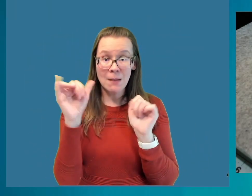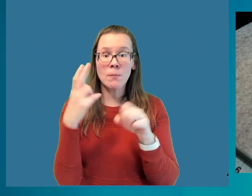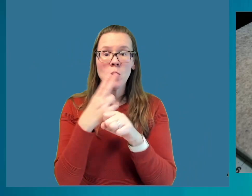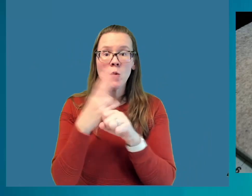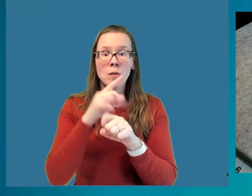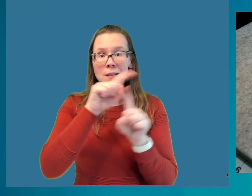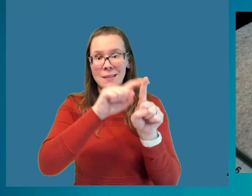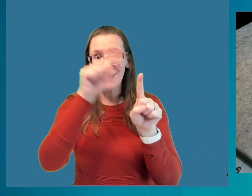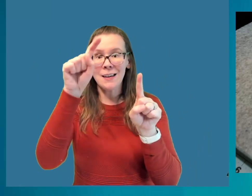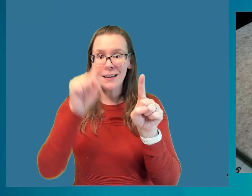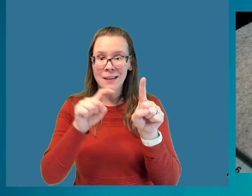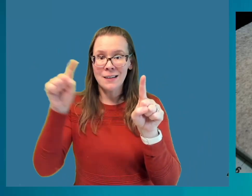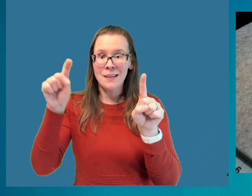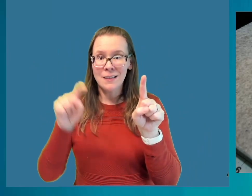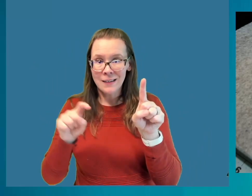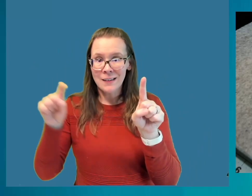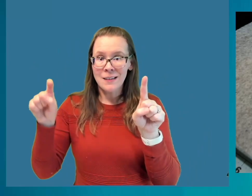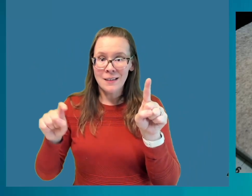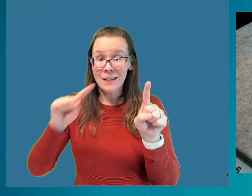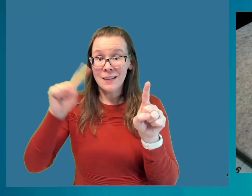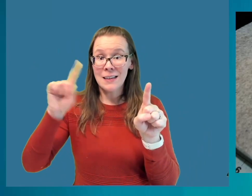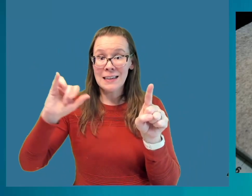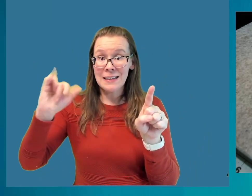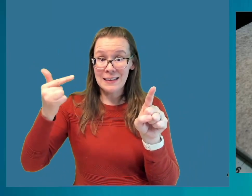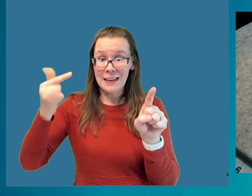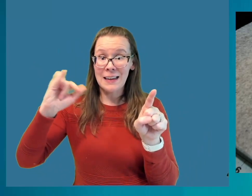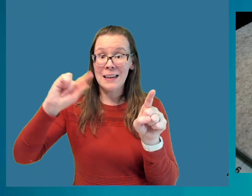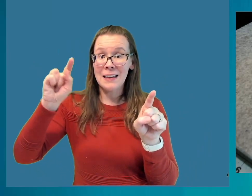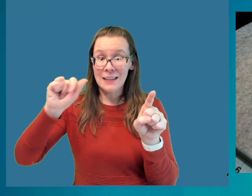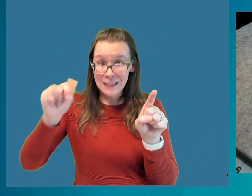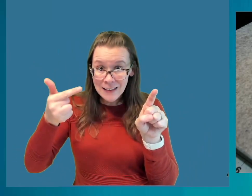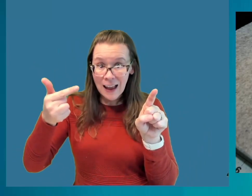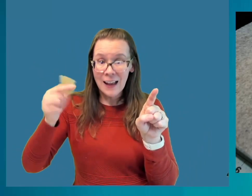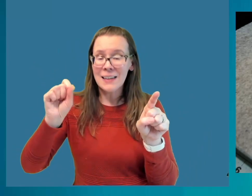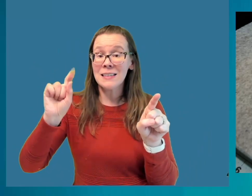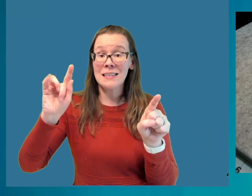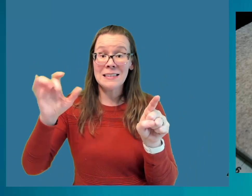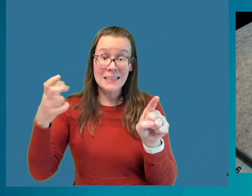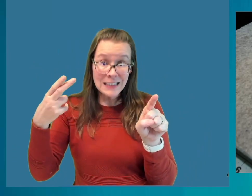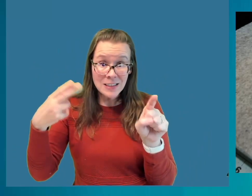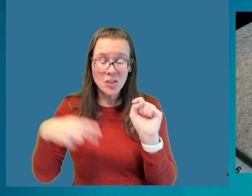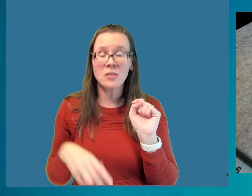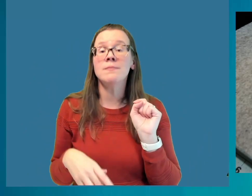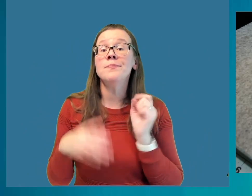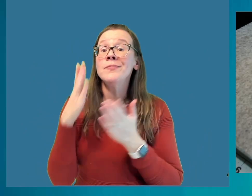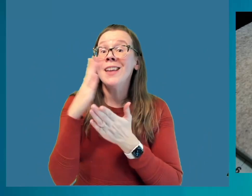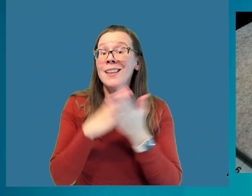um, to finish the edges. And then some people will turn the fabric over like I'm going to